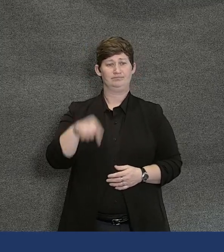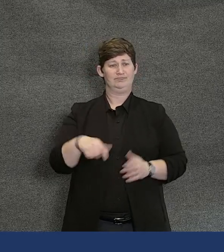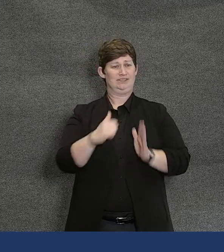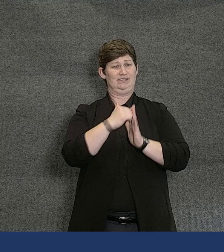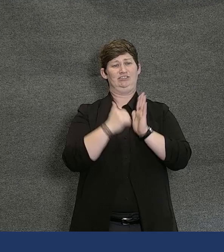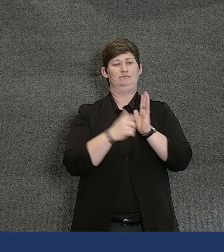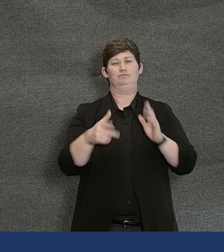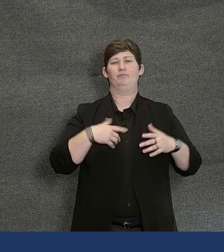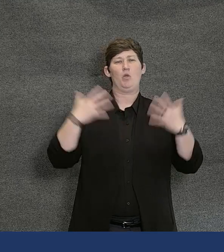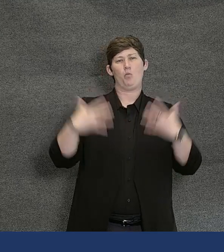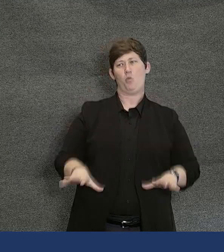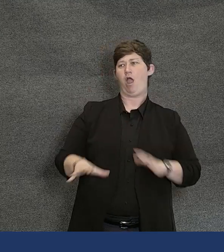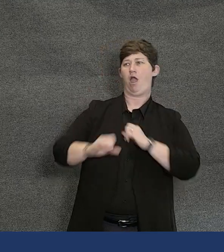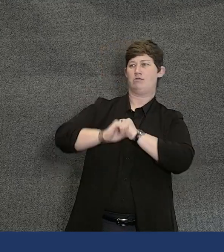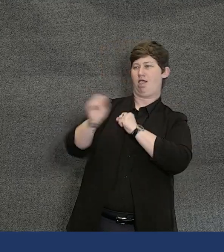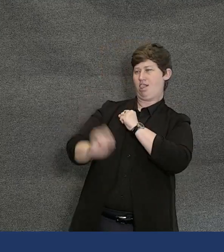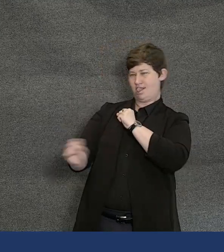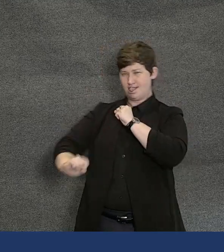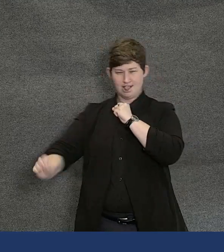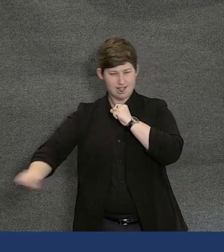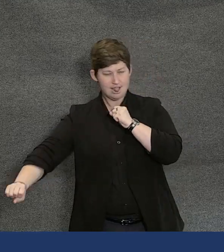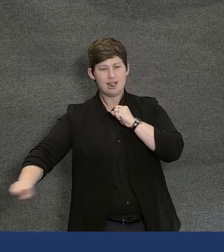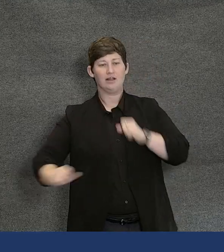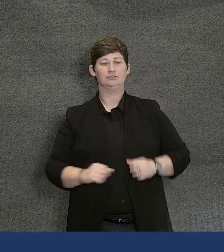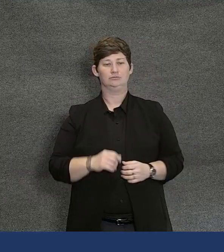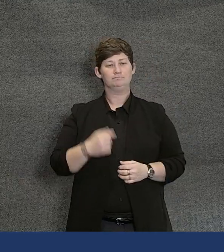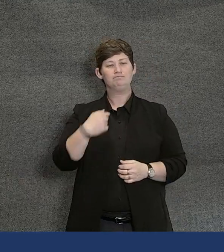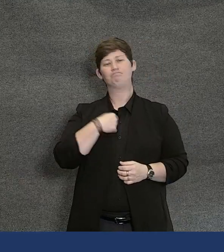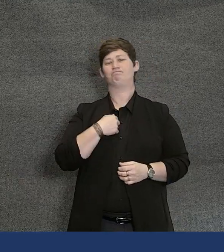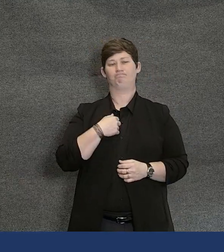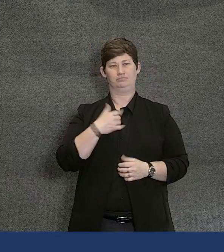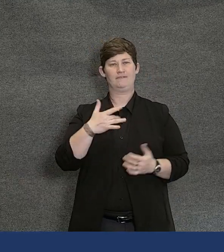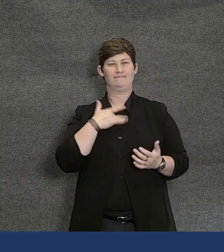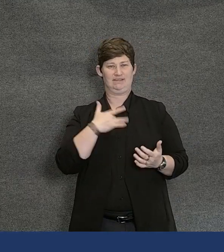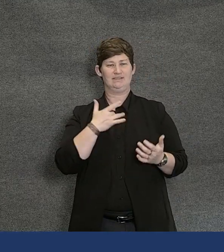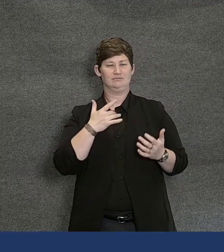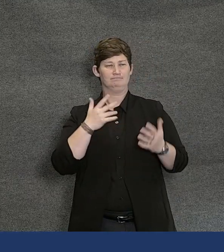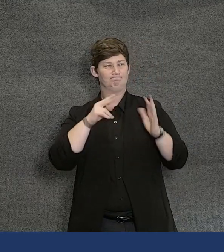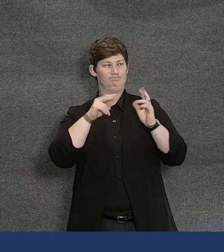So I will do my very best to stay on top of things